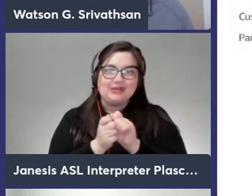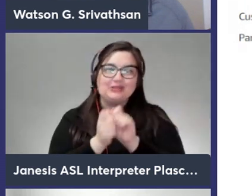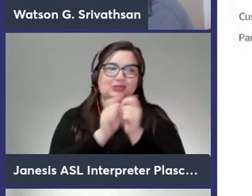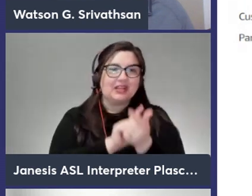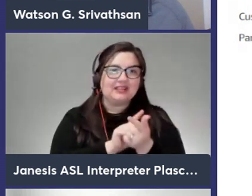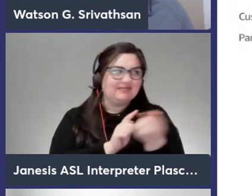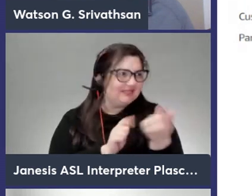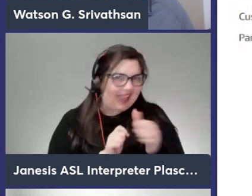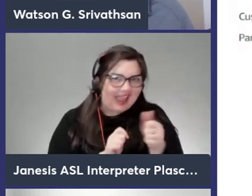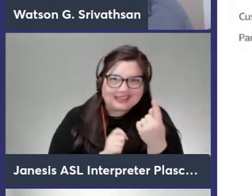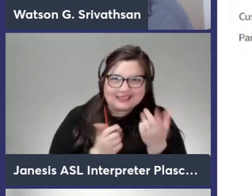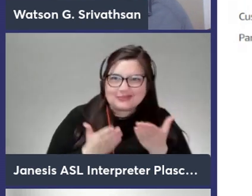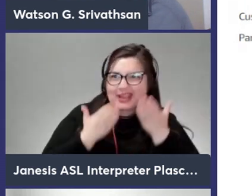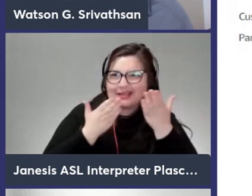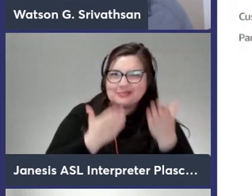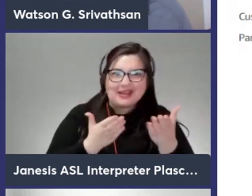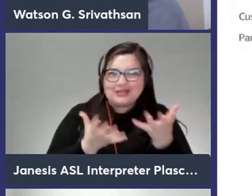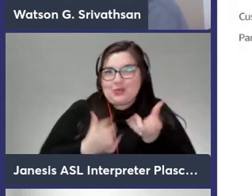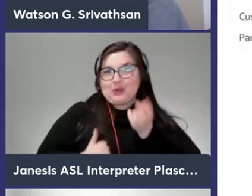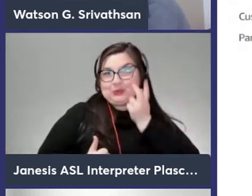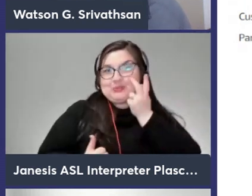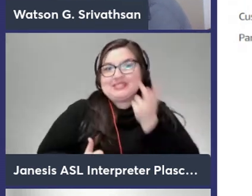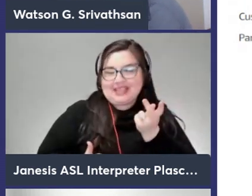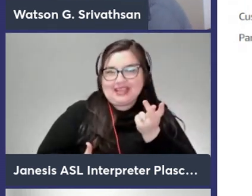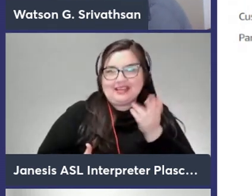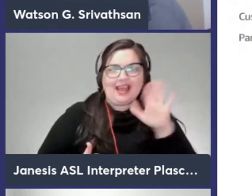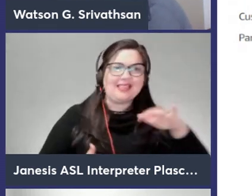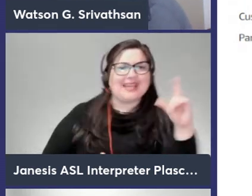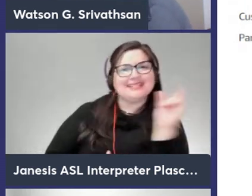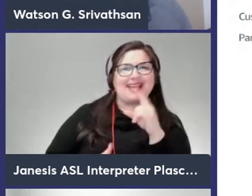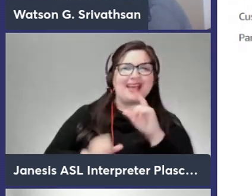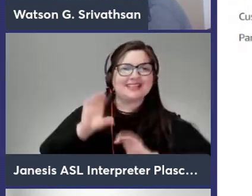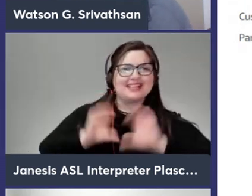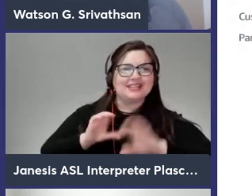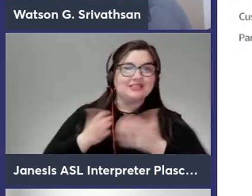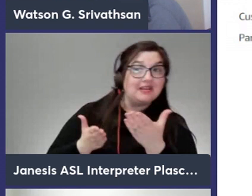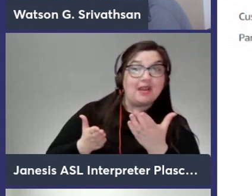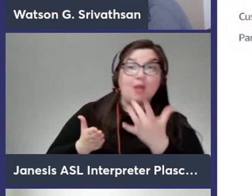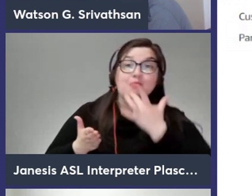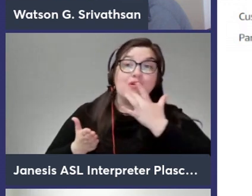for the language you'd like me to try? Let's ask the chat. Is there a preferred, or is there a language